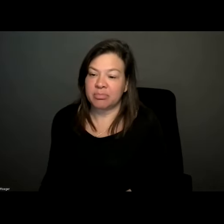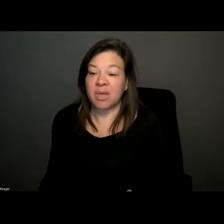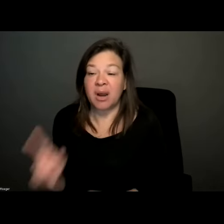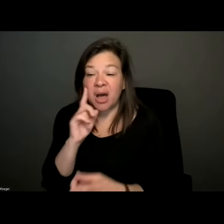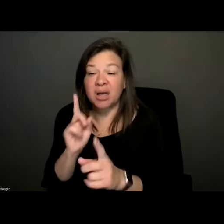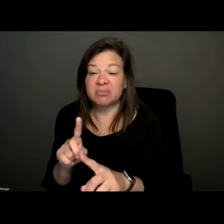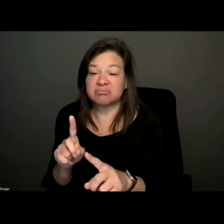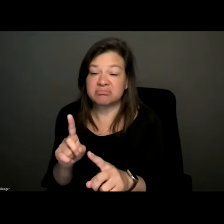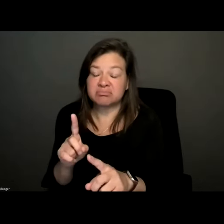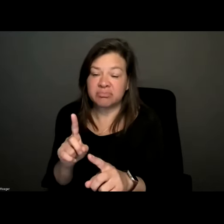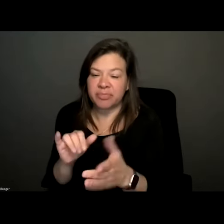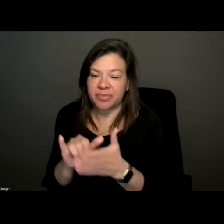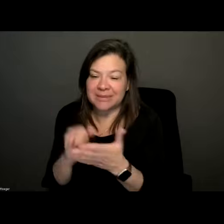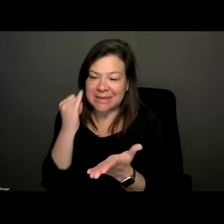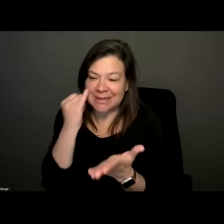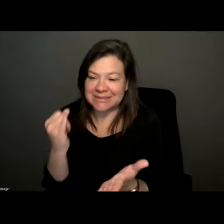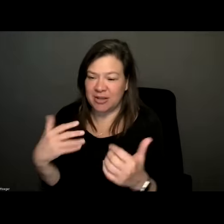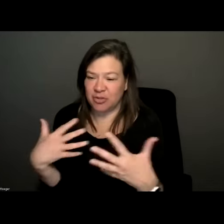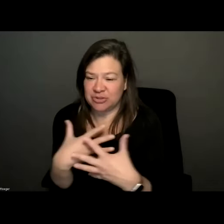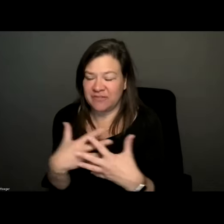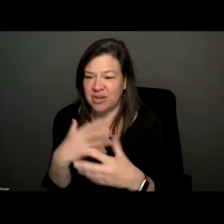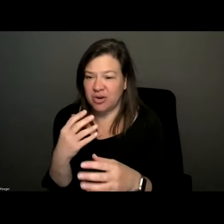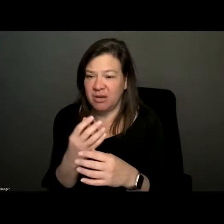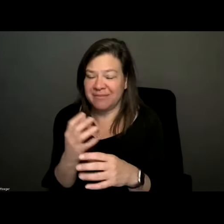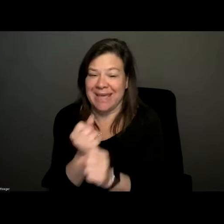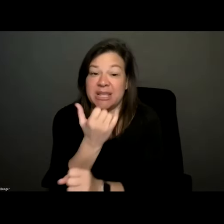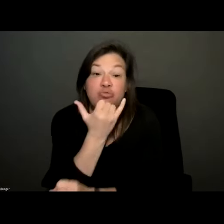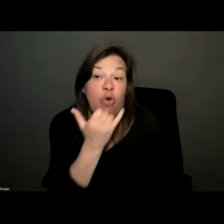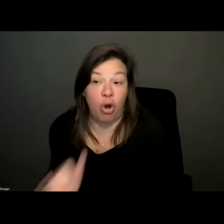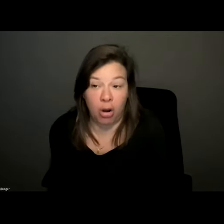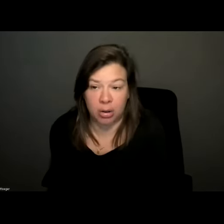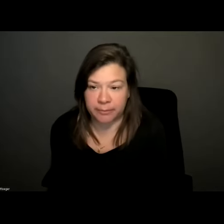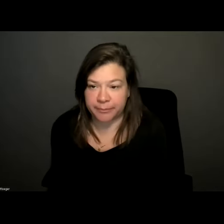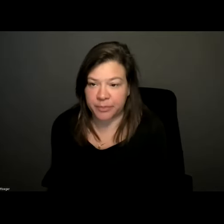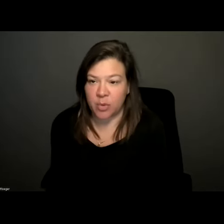I think there's sometimes a fear of getting it wrong or that it's something's either accessible